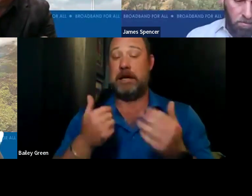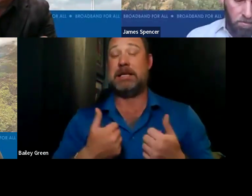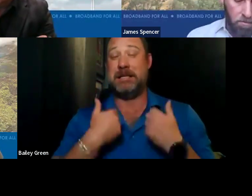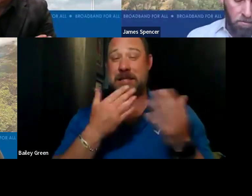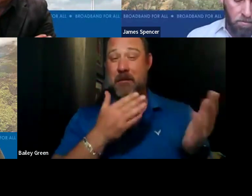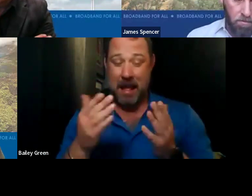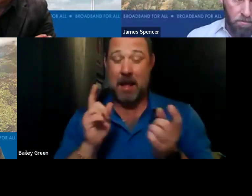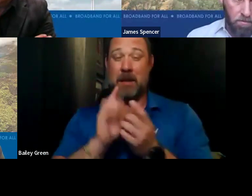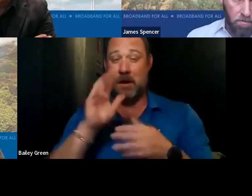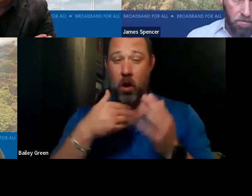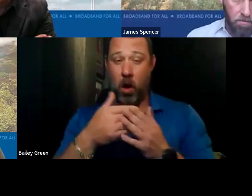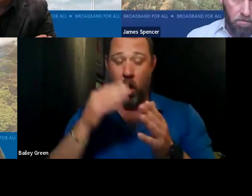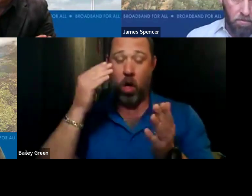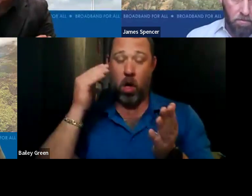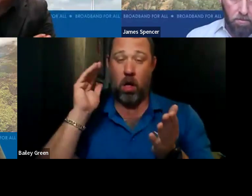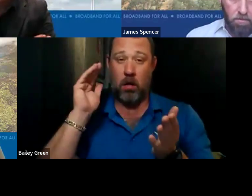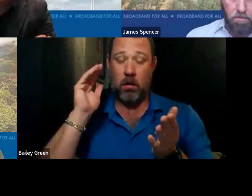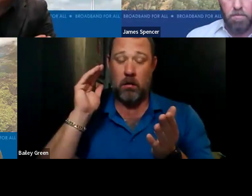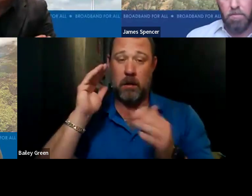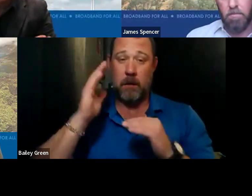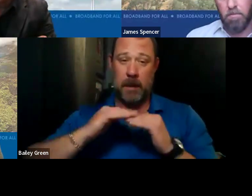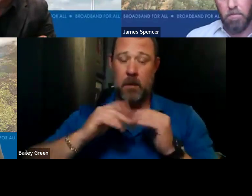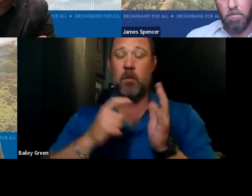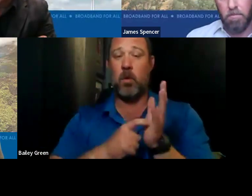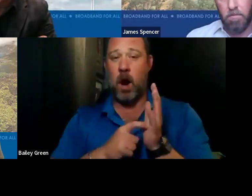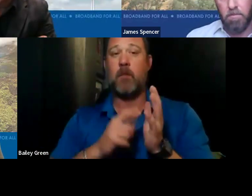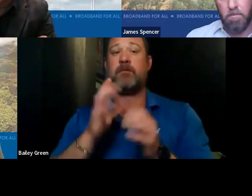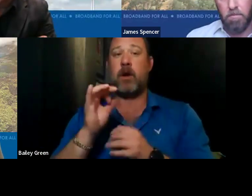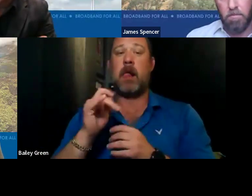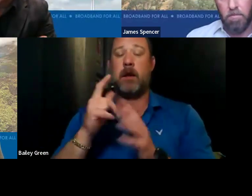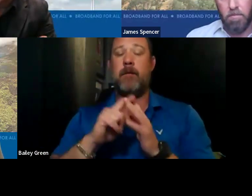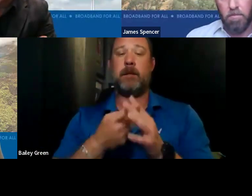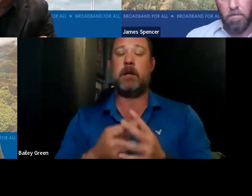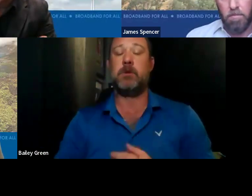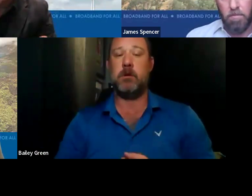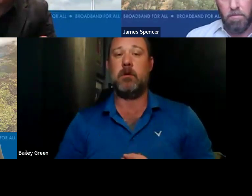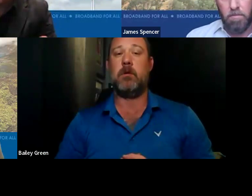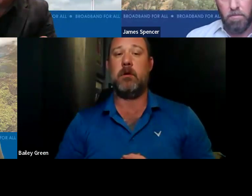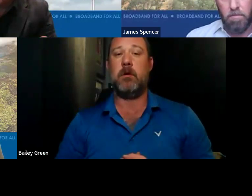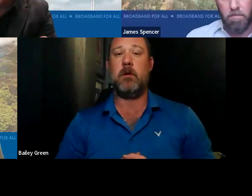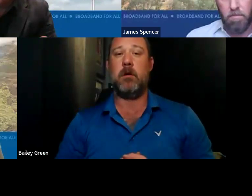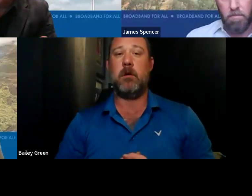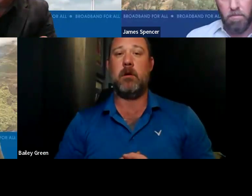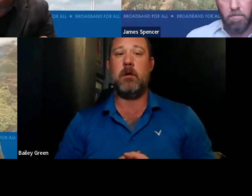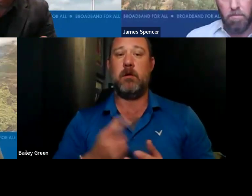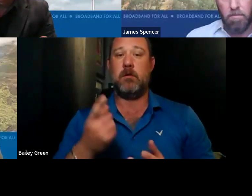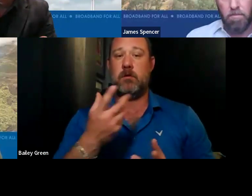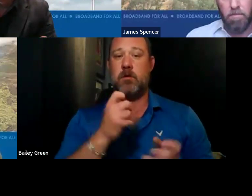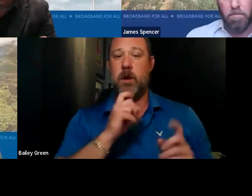minimum requirements before a CalDEP award can be used for implementation. Alex, you want to take that one.